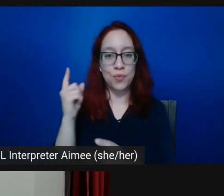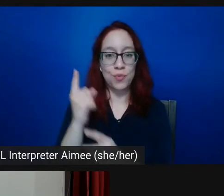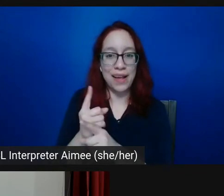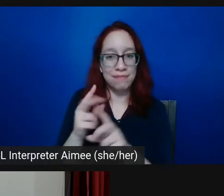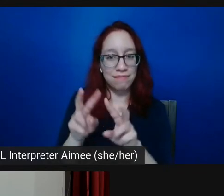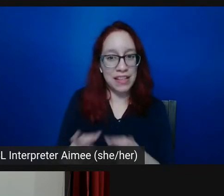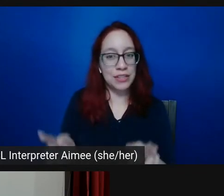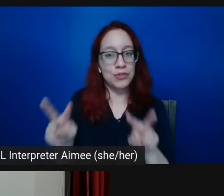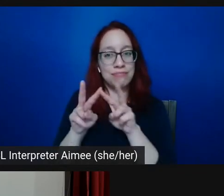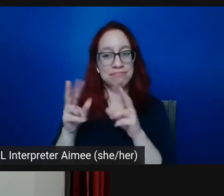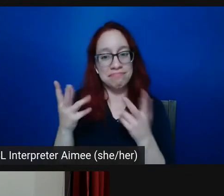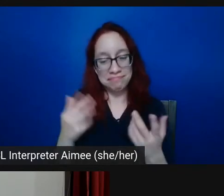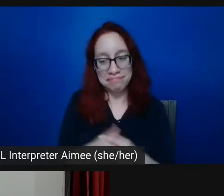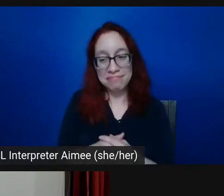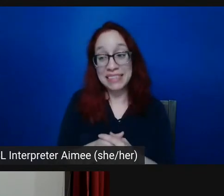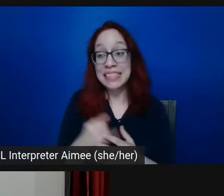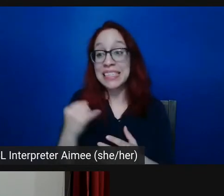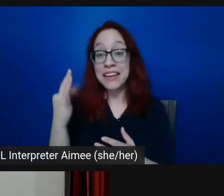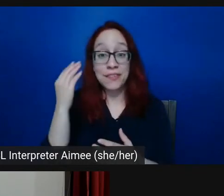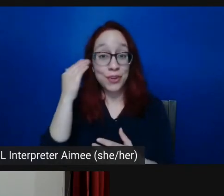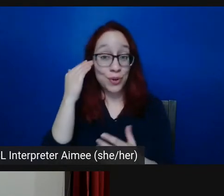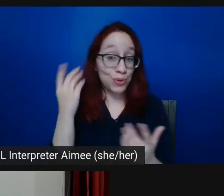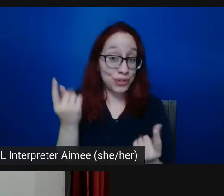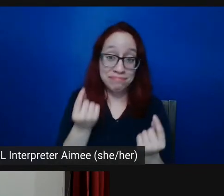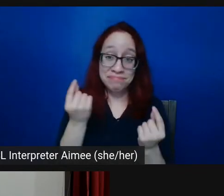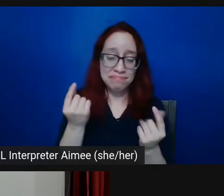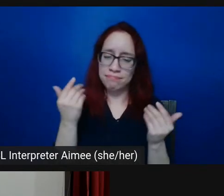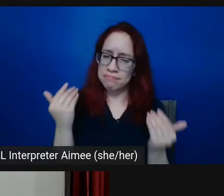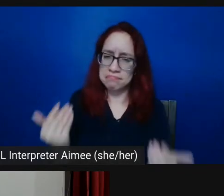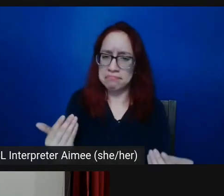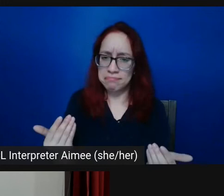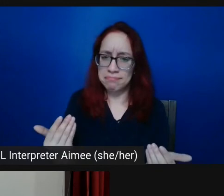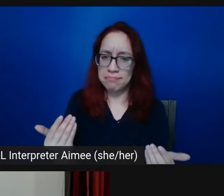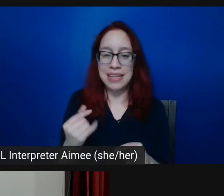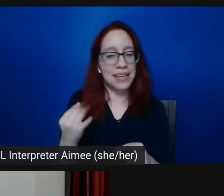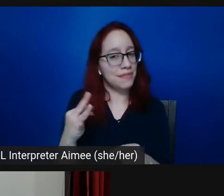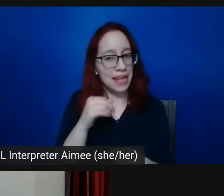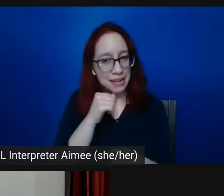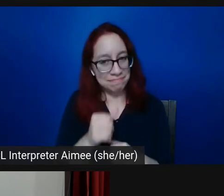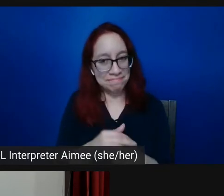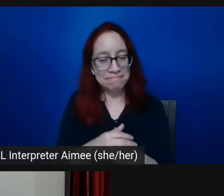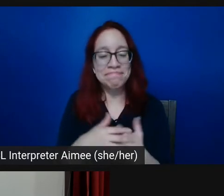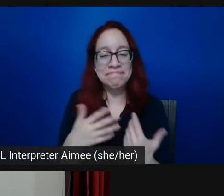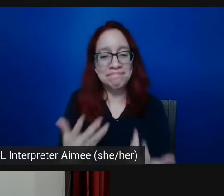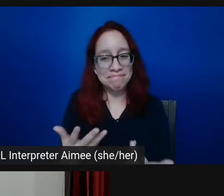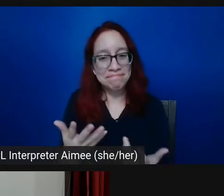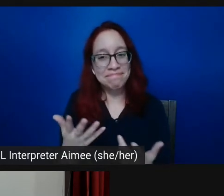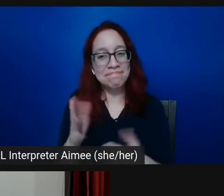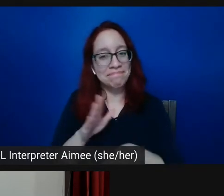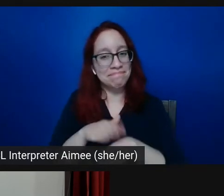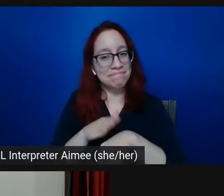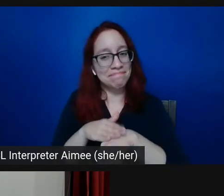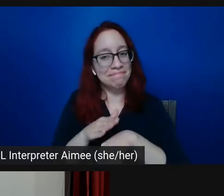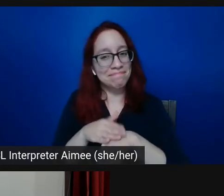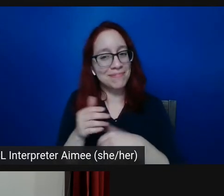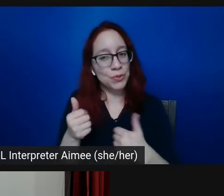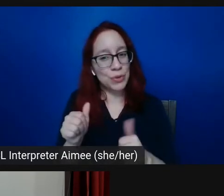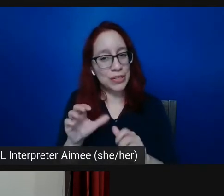That's if you know what you're doing. Yes of course you can do it. If you don't know what you're doing, I would caution against doing that. Yes.